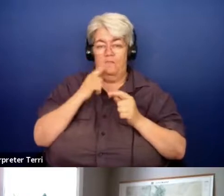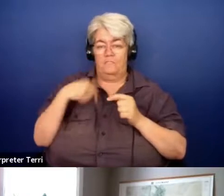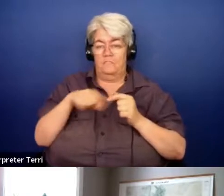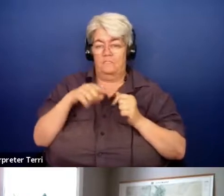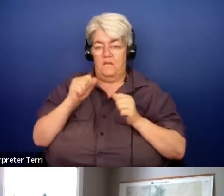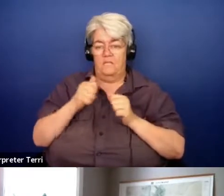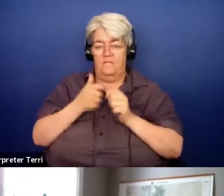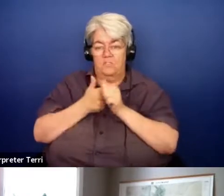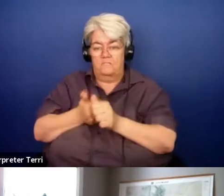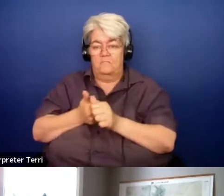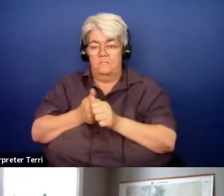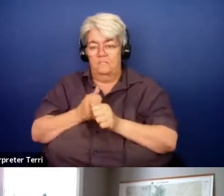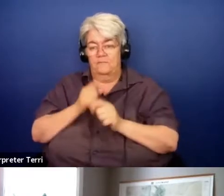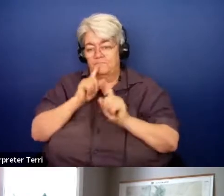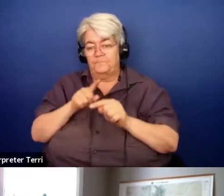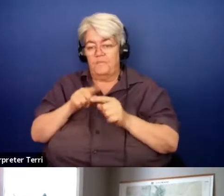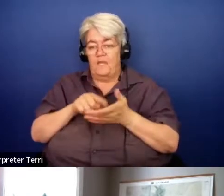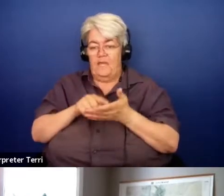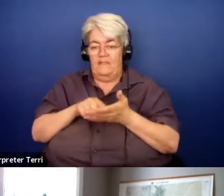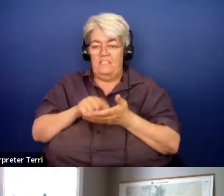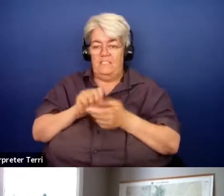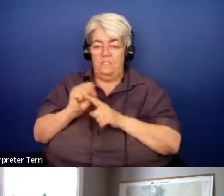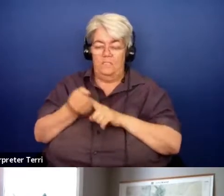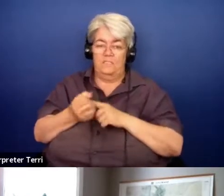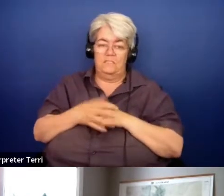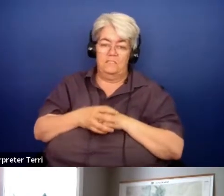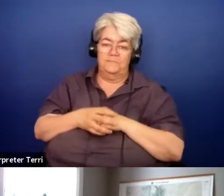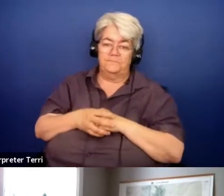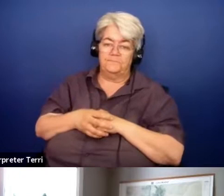try to address as well in the context.